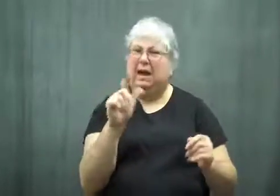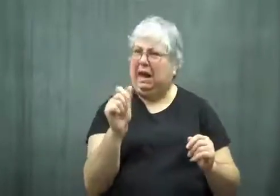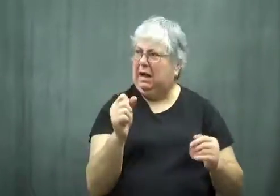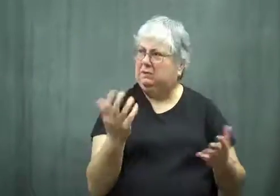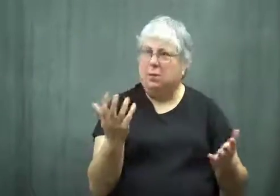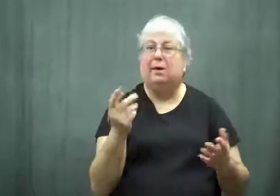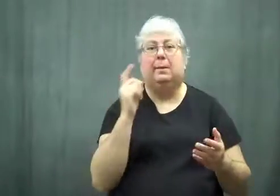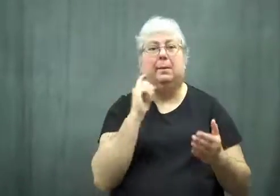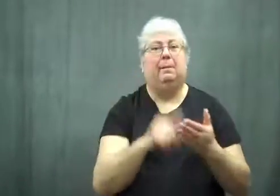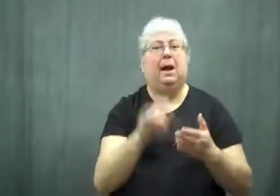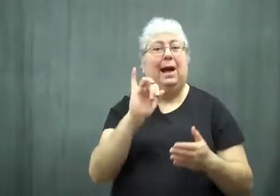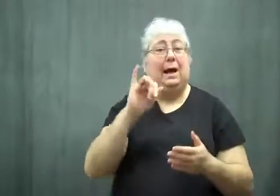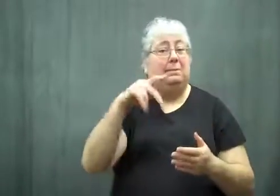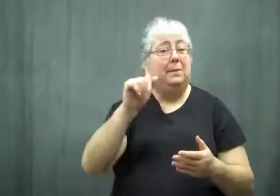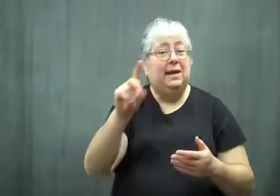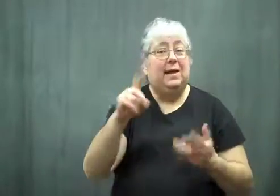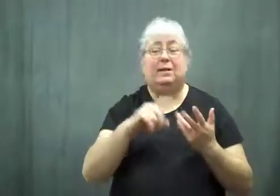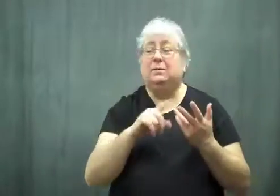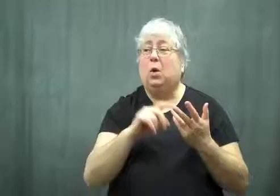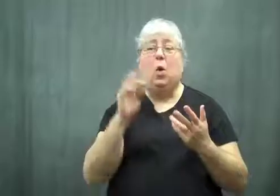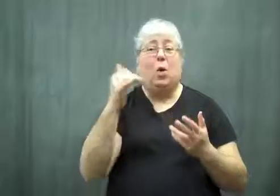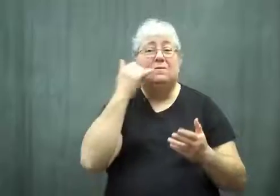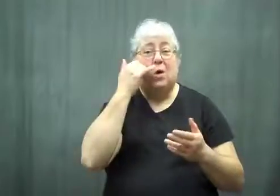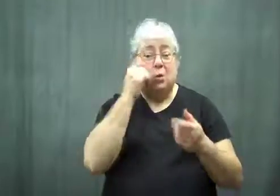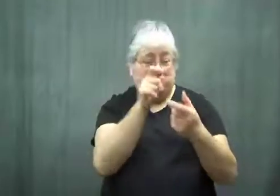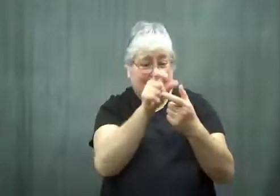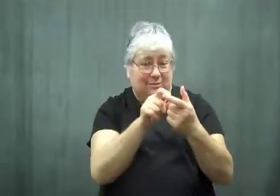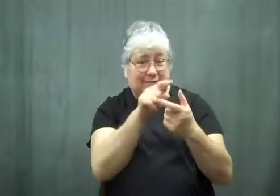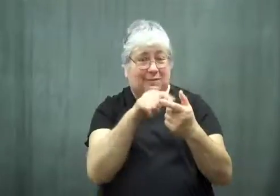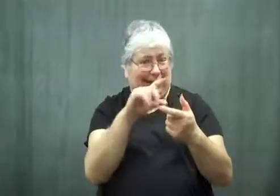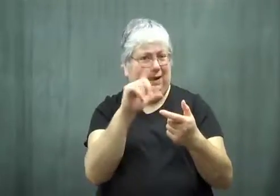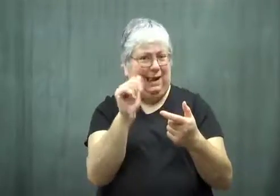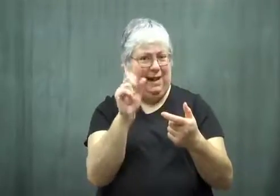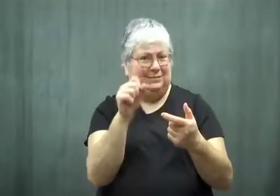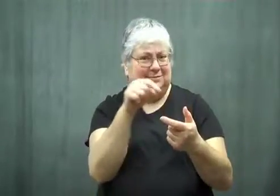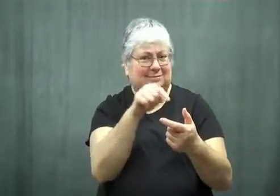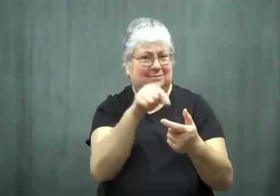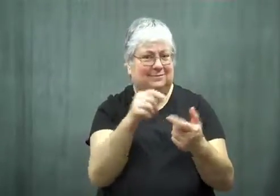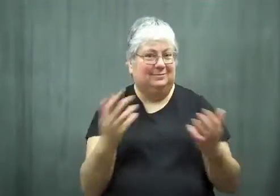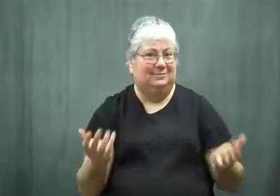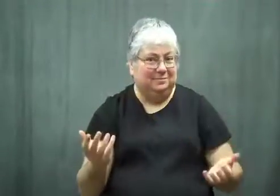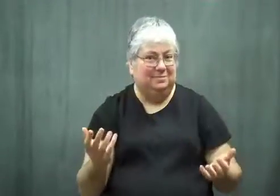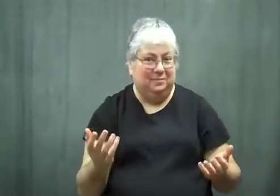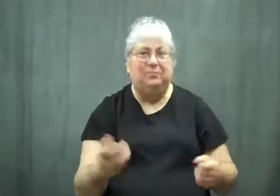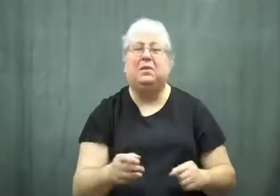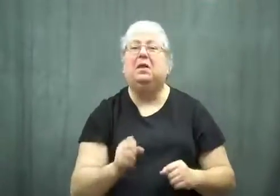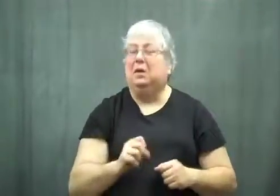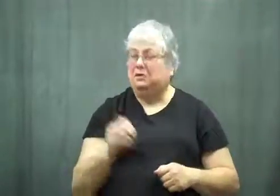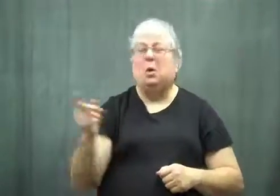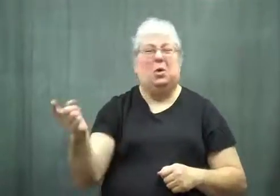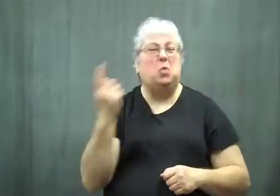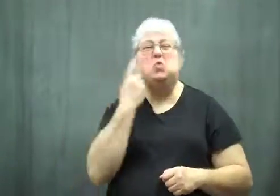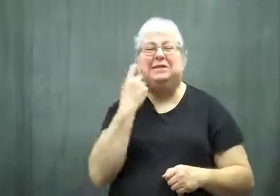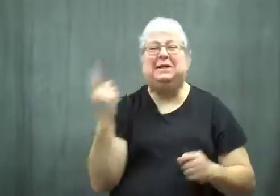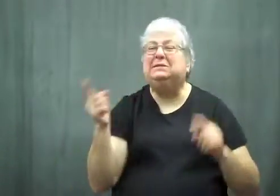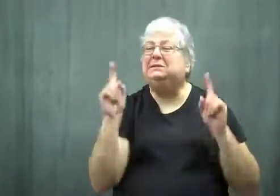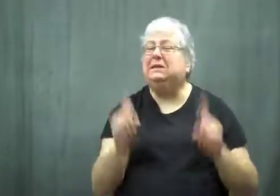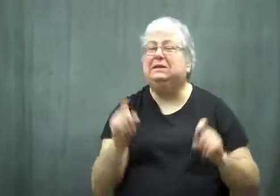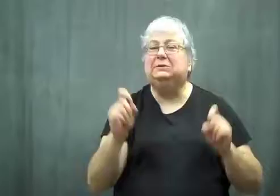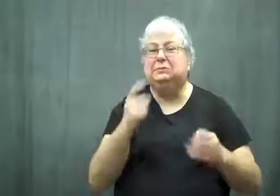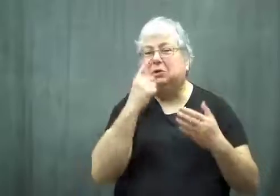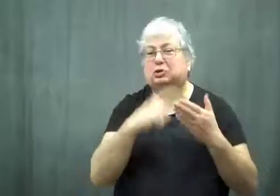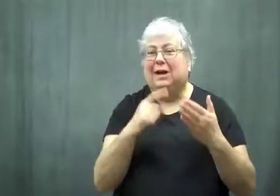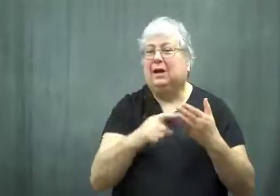Ipads and phones have glass screens.